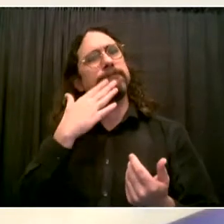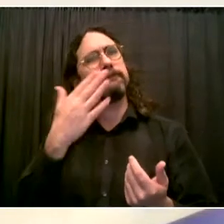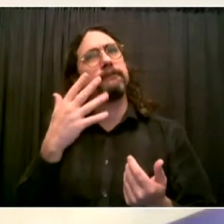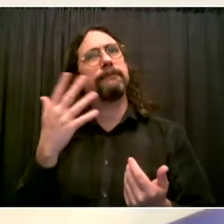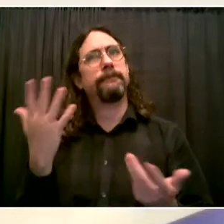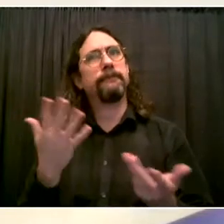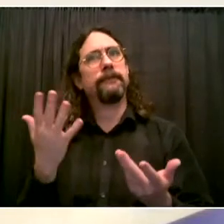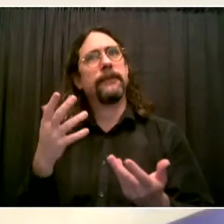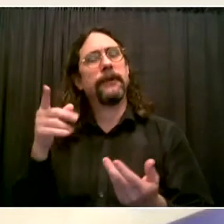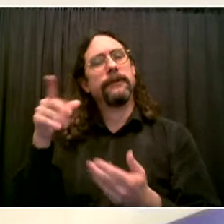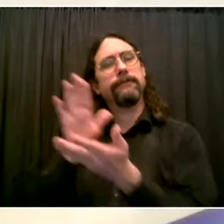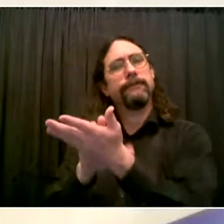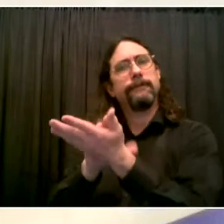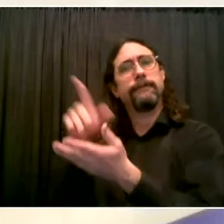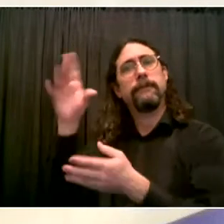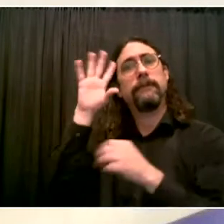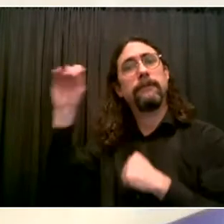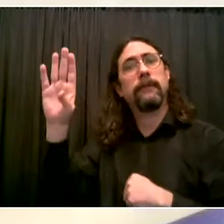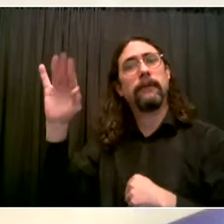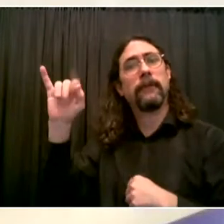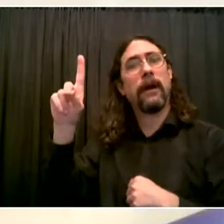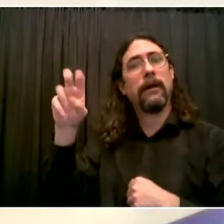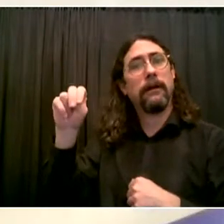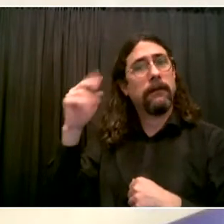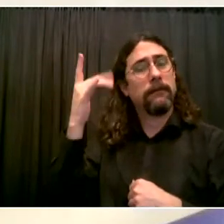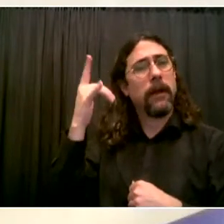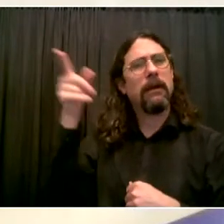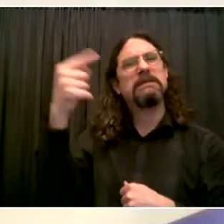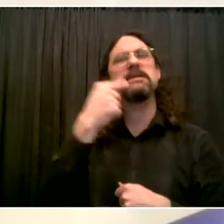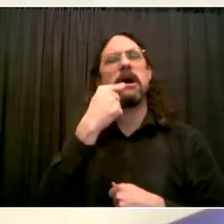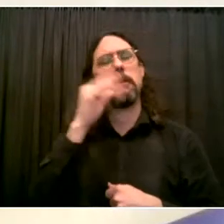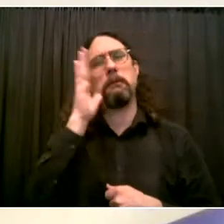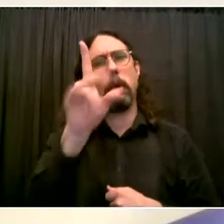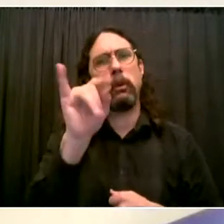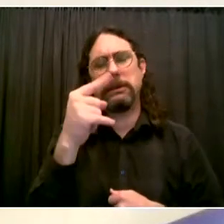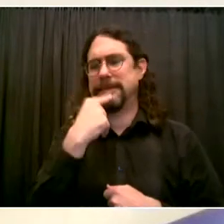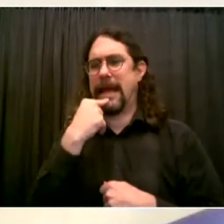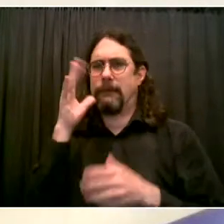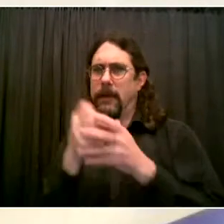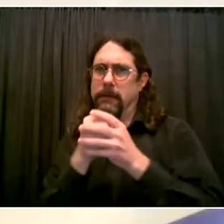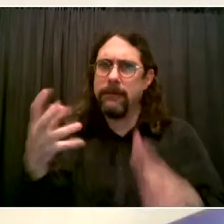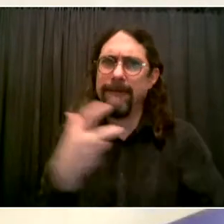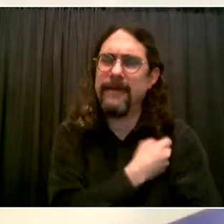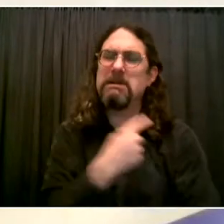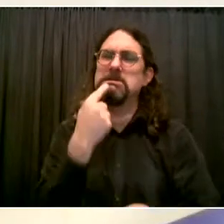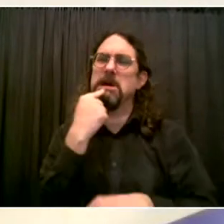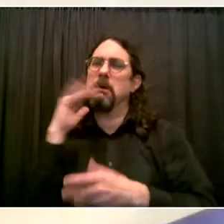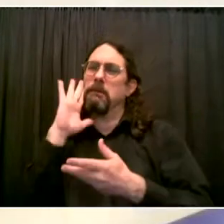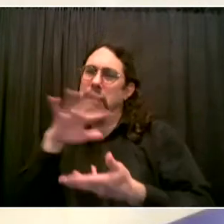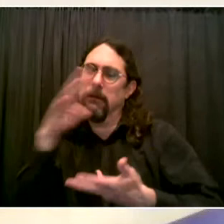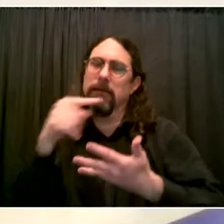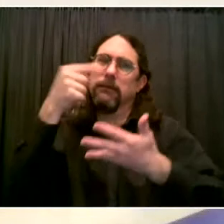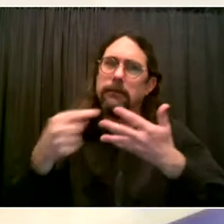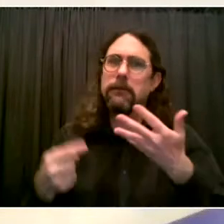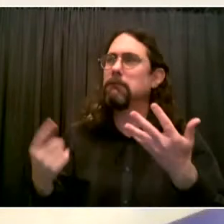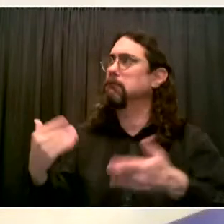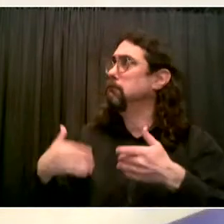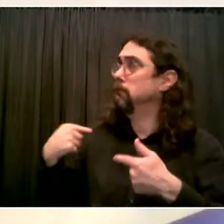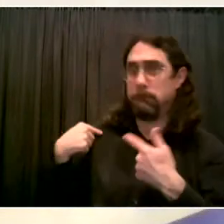WE PLEDGE TO HAVE 200 MILLION PEOPLE VACCINATED THE FIRST 100 DAAYS AND I'M REALLY THANKFUL SO MANY PEOPLE ACROSS